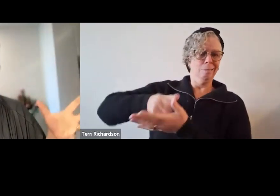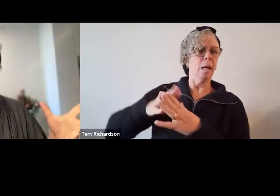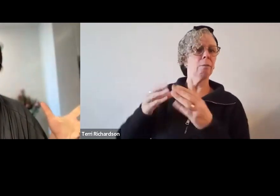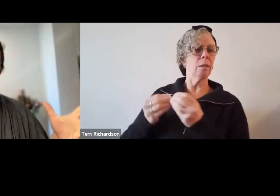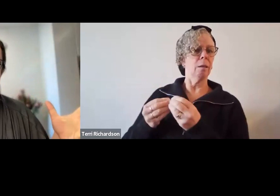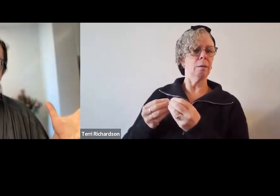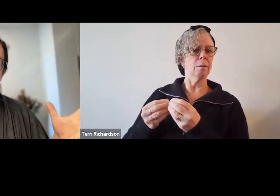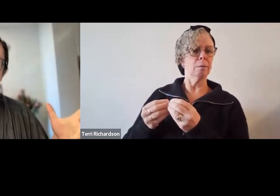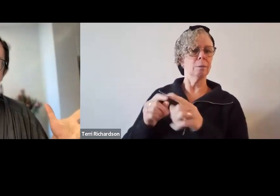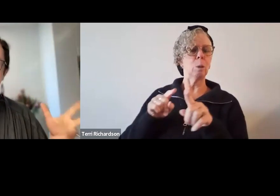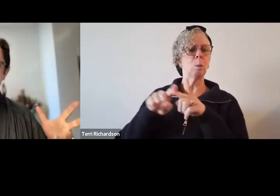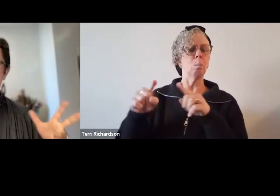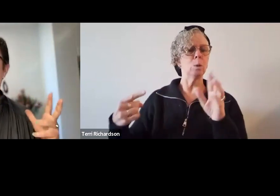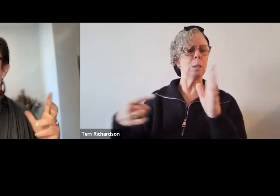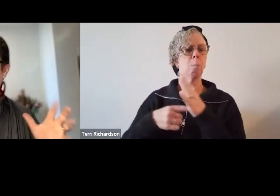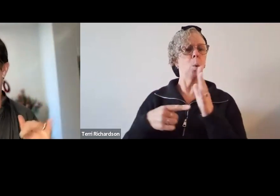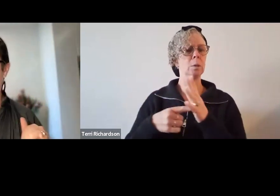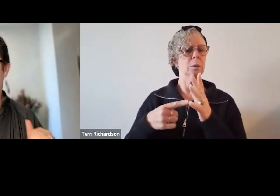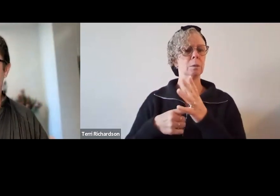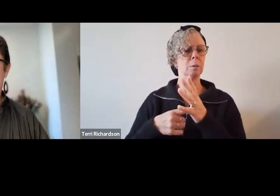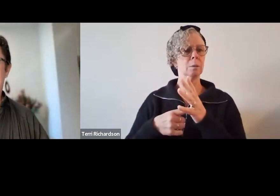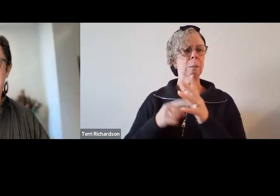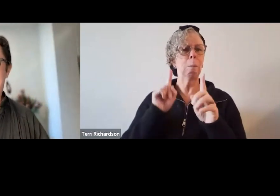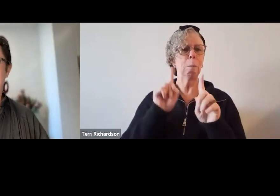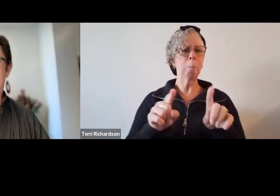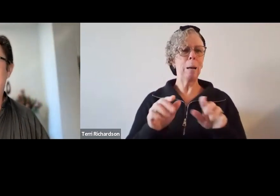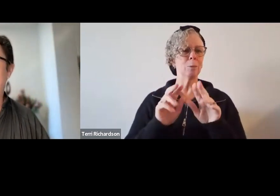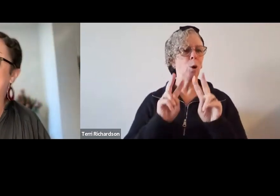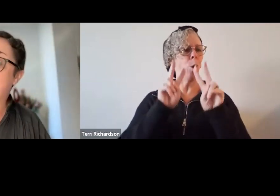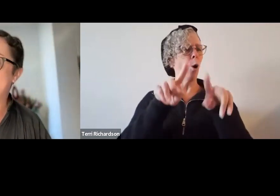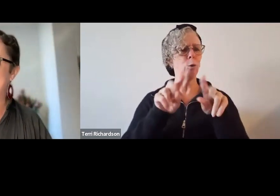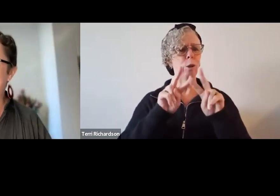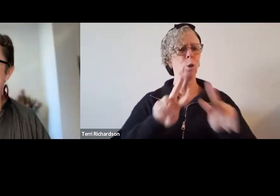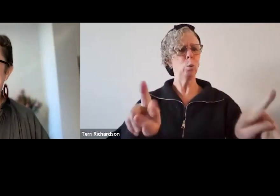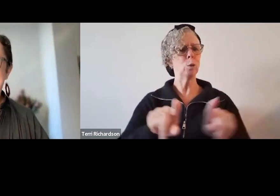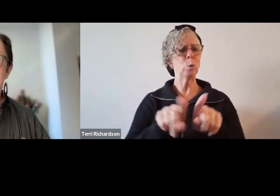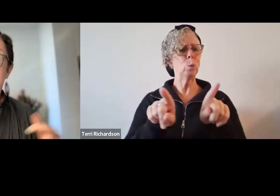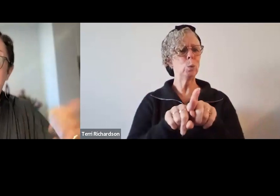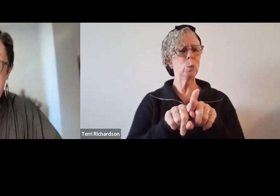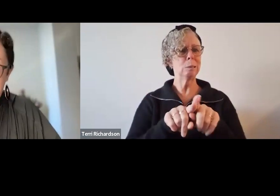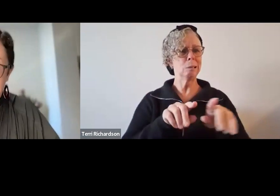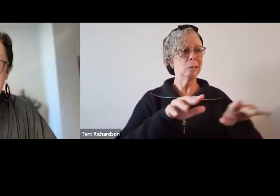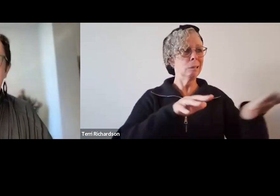but also one of the most overlooked areas of our work, in that we are so busy doing it.